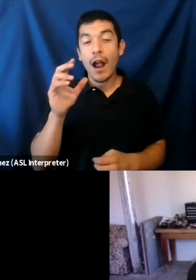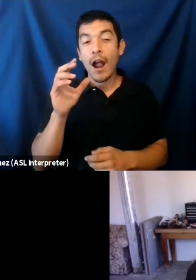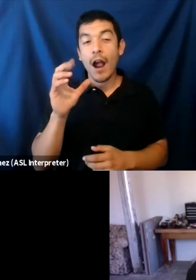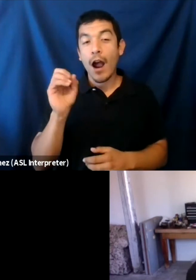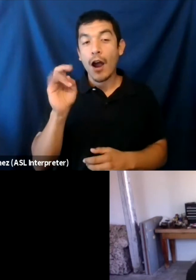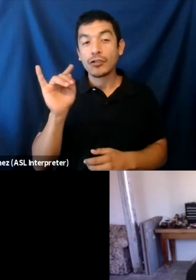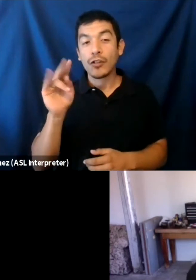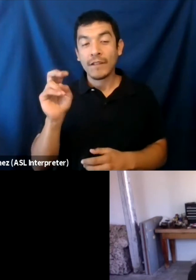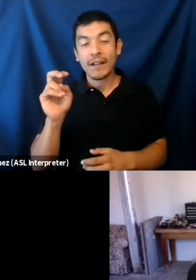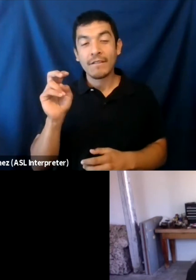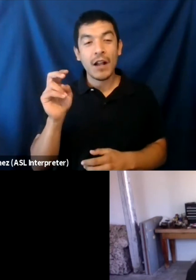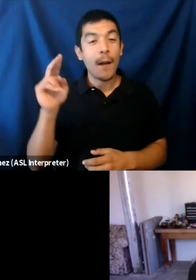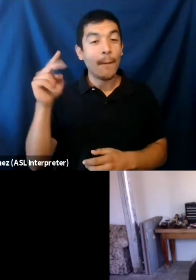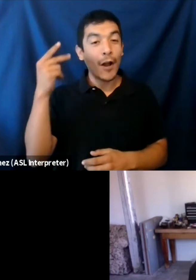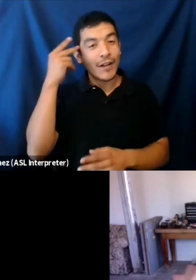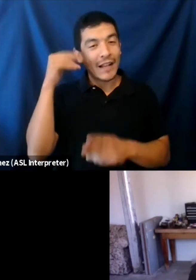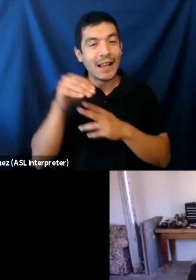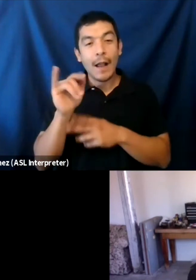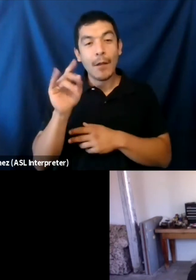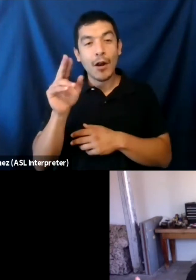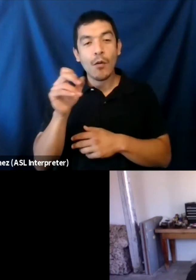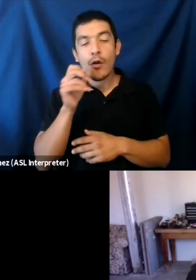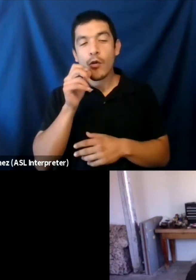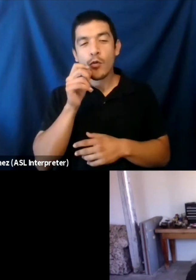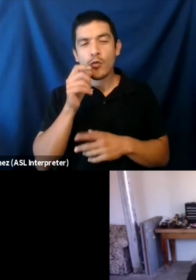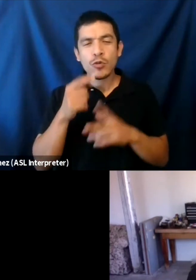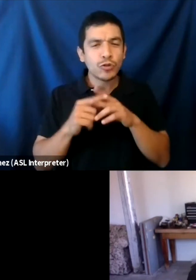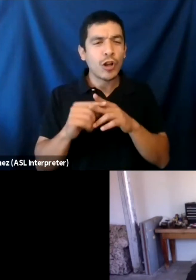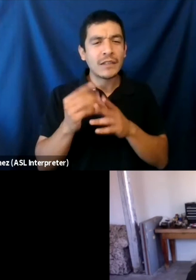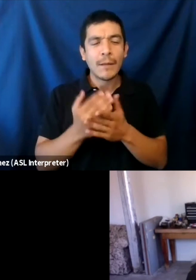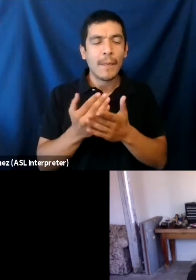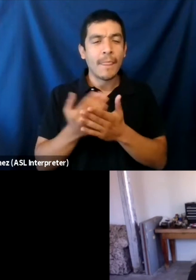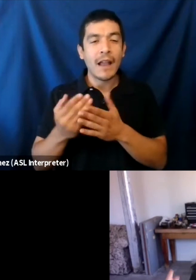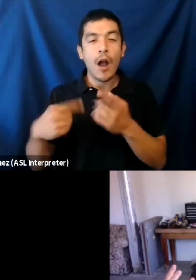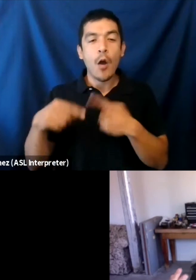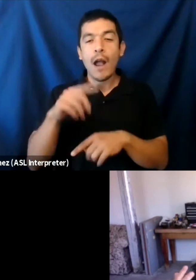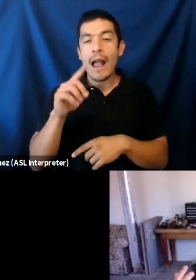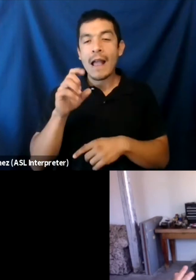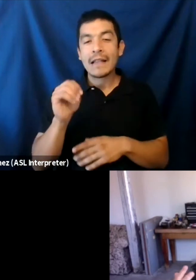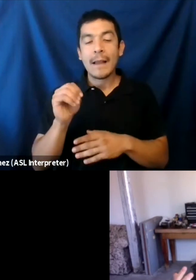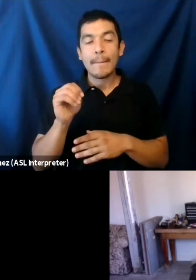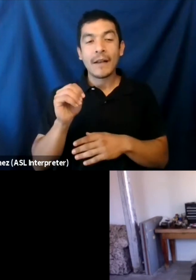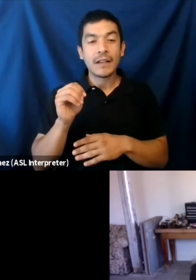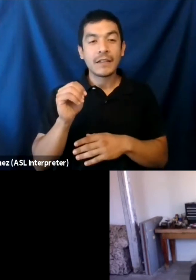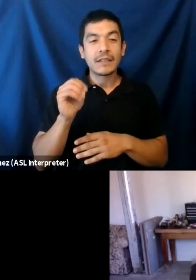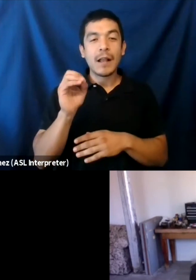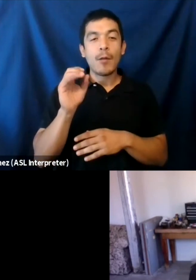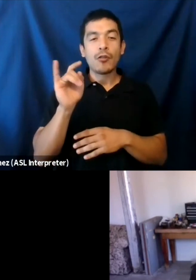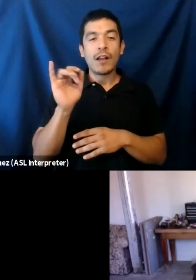in Baltimore who start up some things around the democratic leadership's